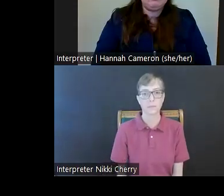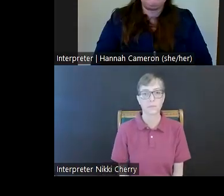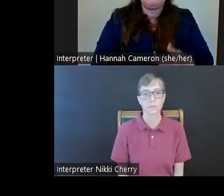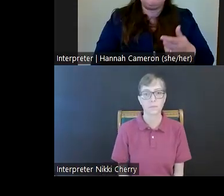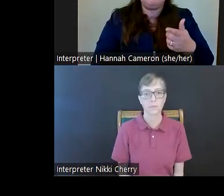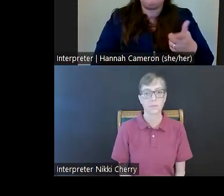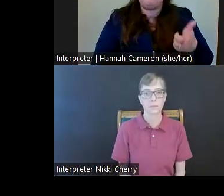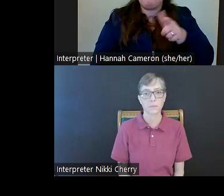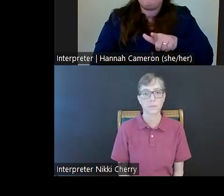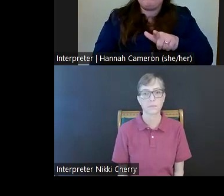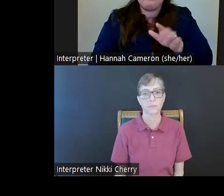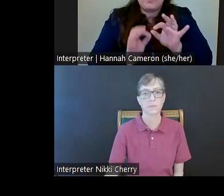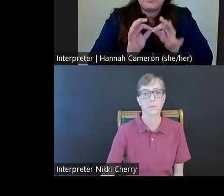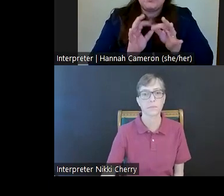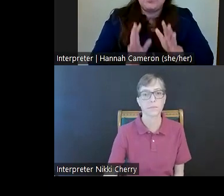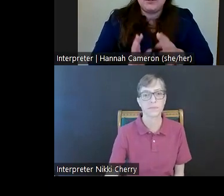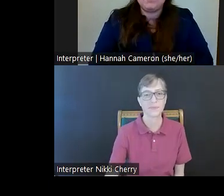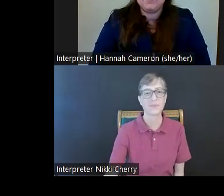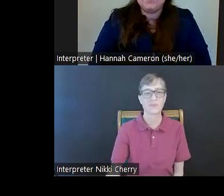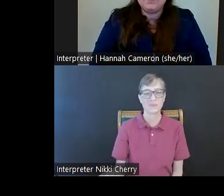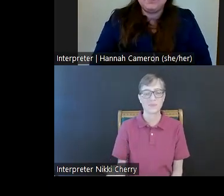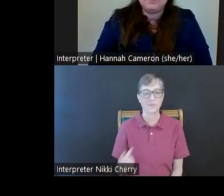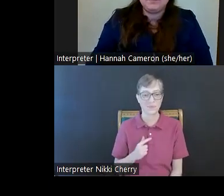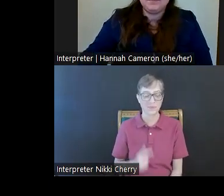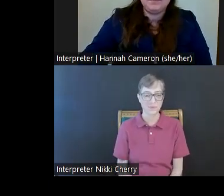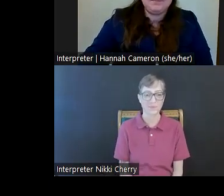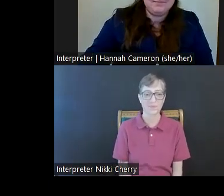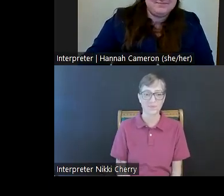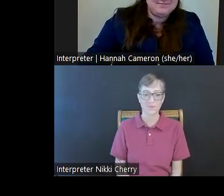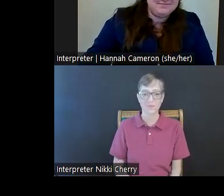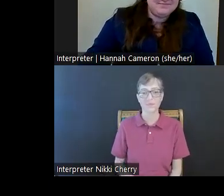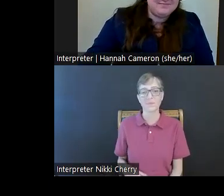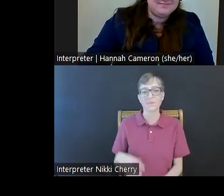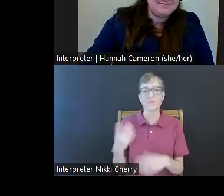60 us communities were surveyed about their ACC access to Specialty Care uh and Psychiatry was